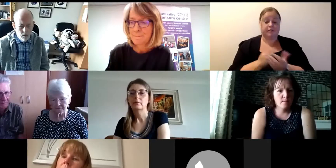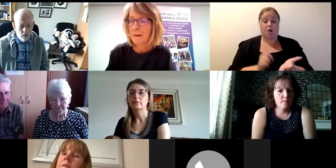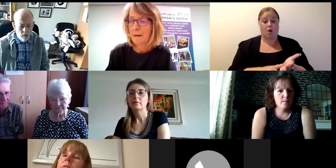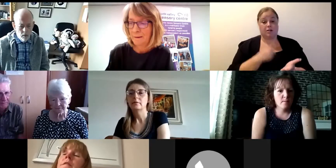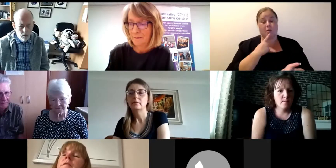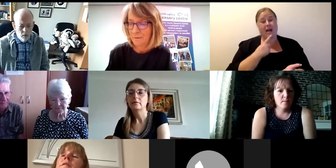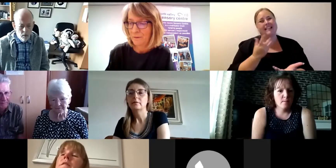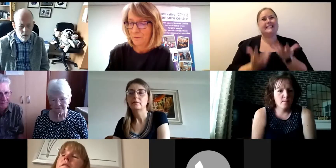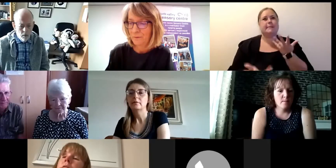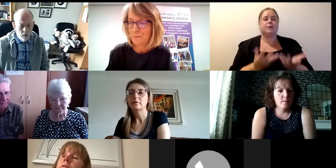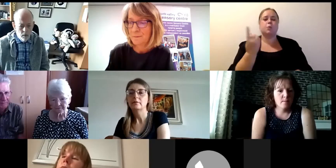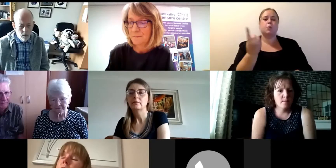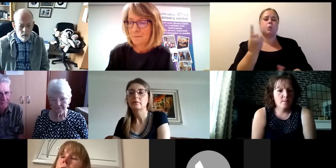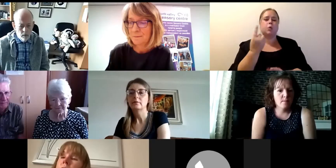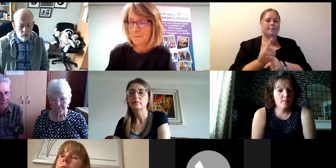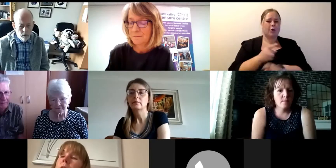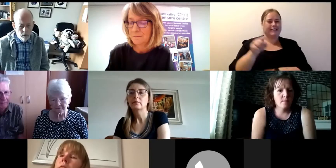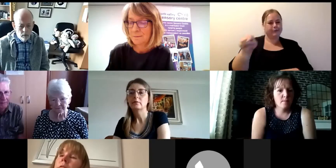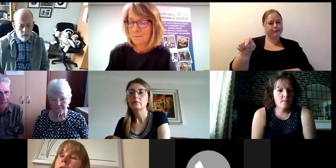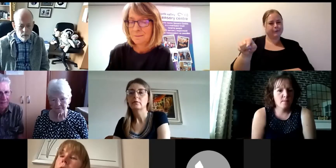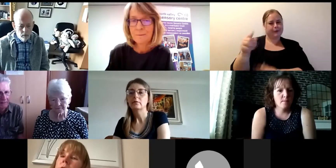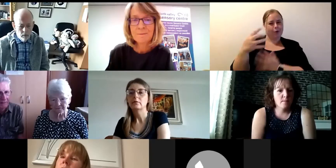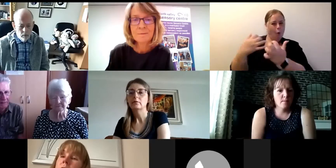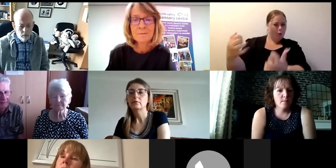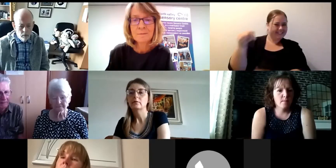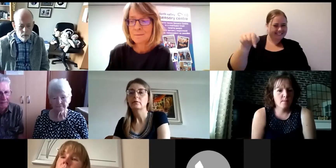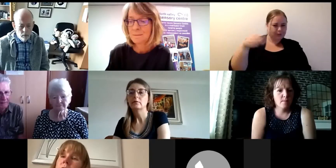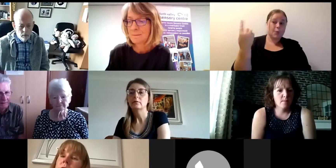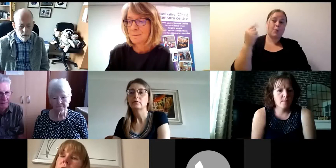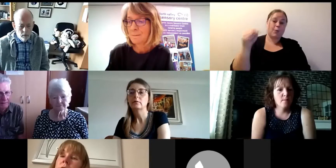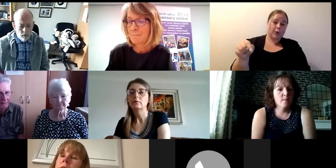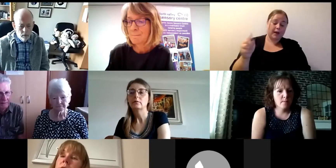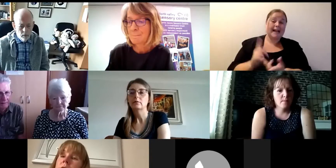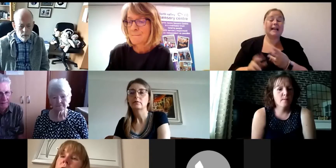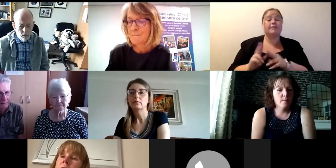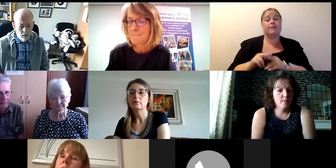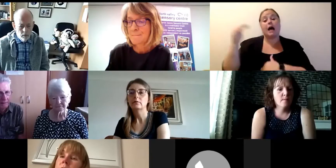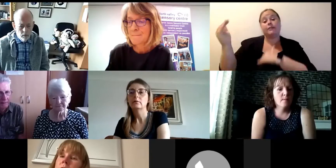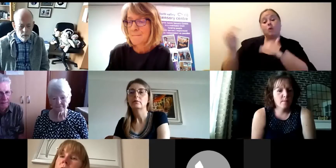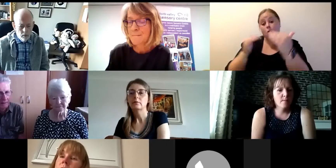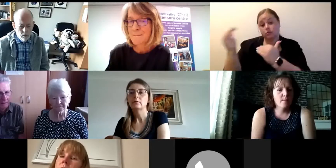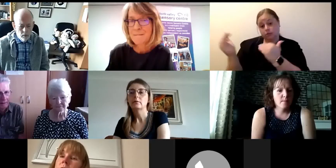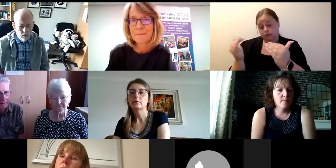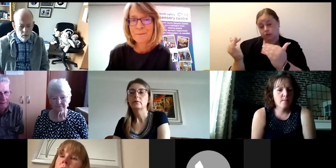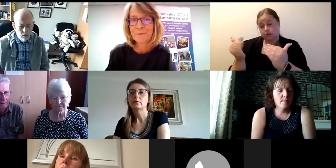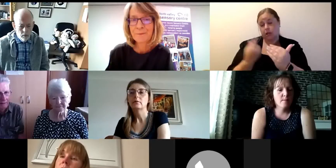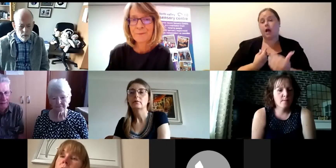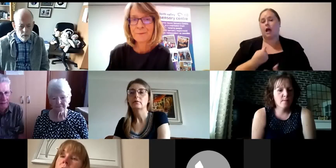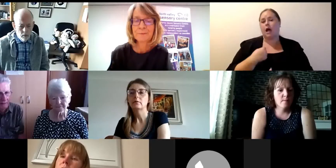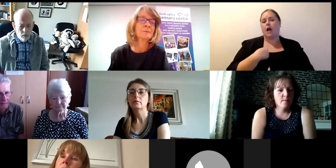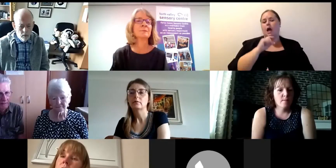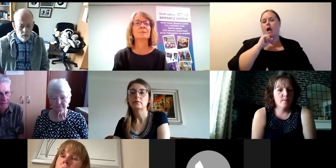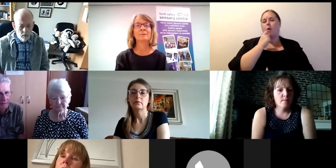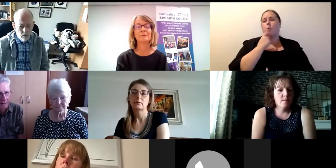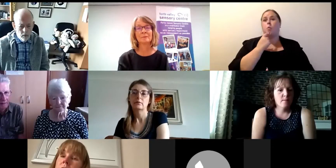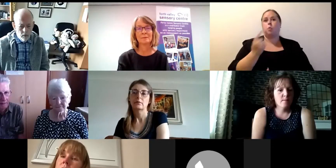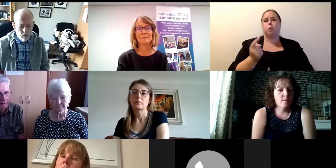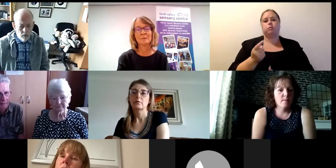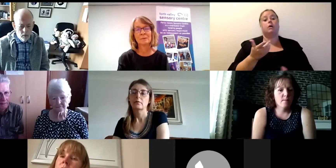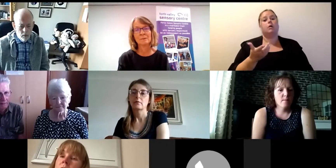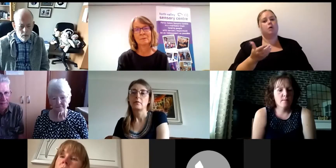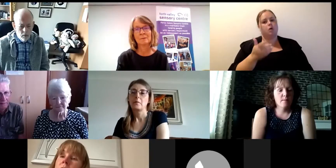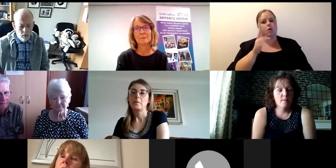Some of the things that I have done through the Centre, that I wouldn't